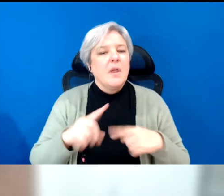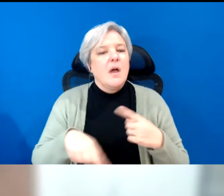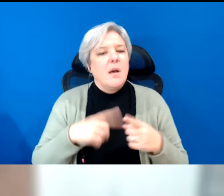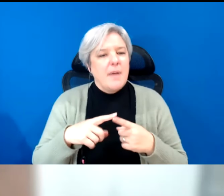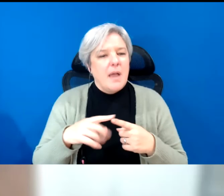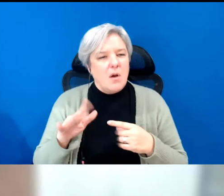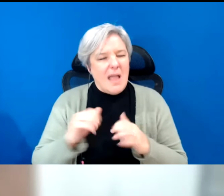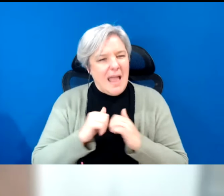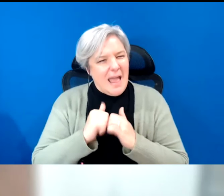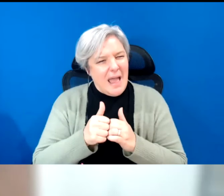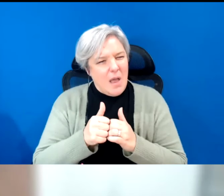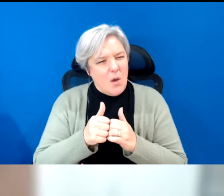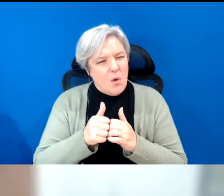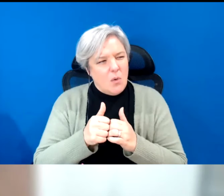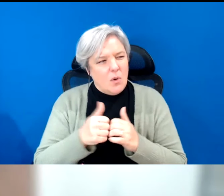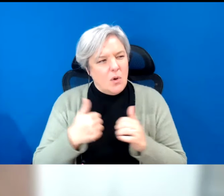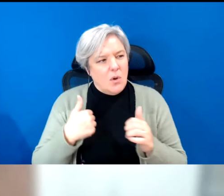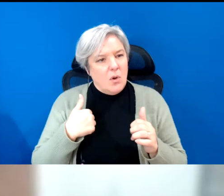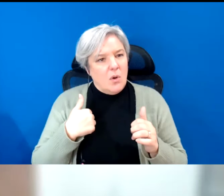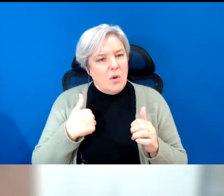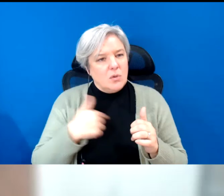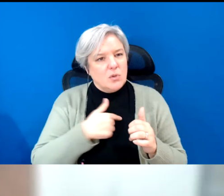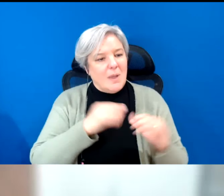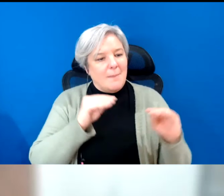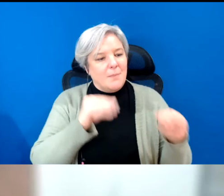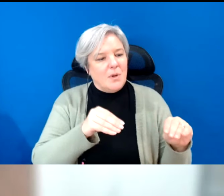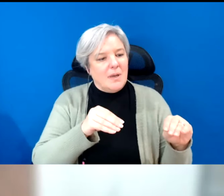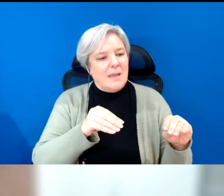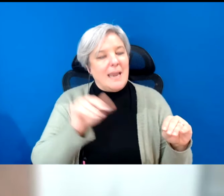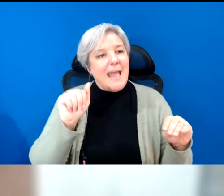how do we enter asynchronous attendance